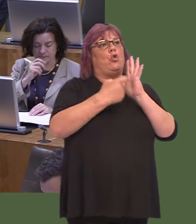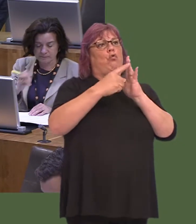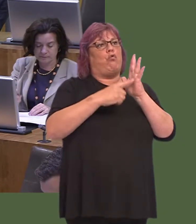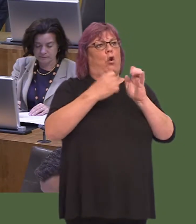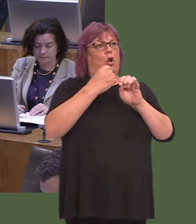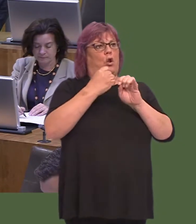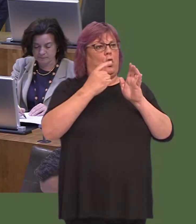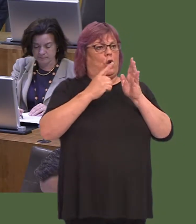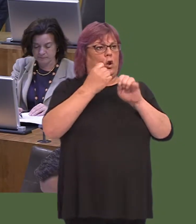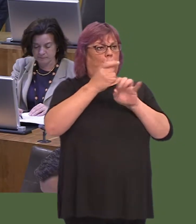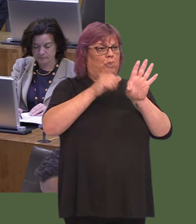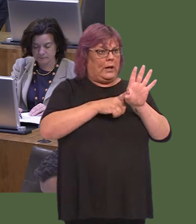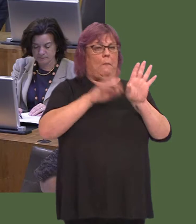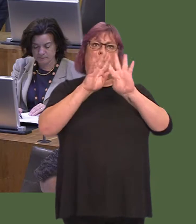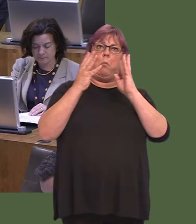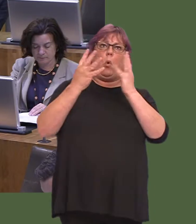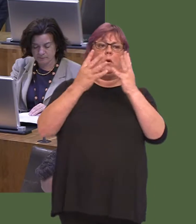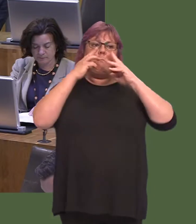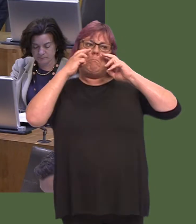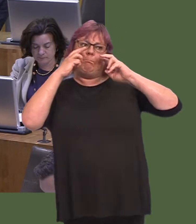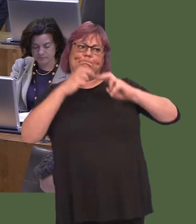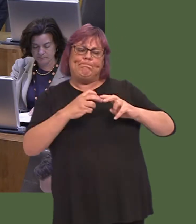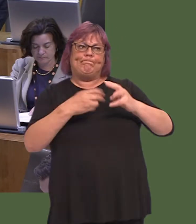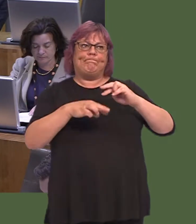It's fair to say there are different views among the clinicians about the implications